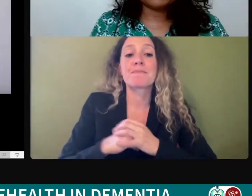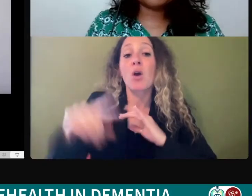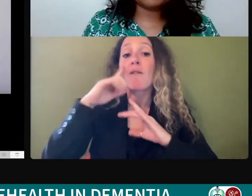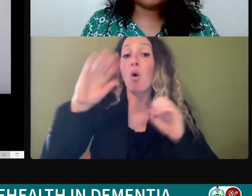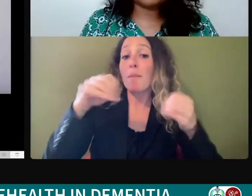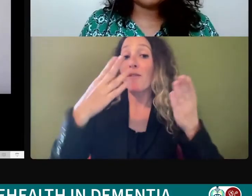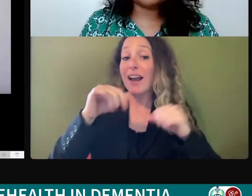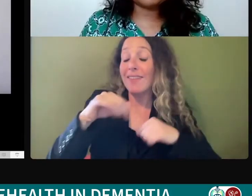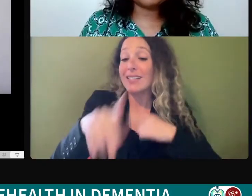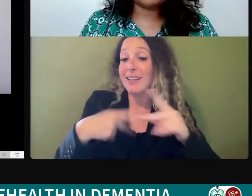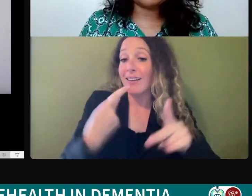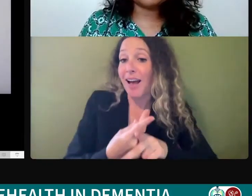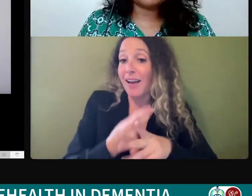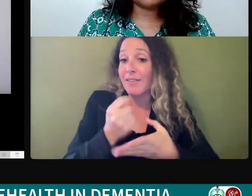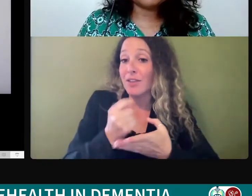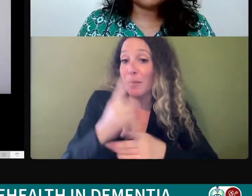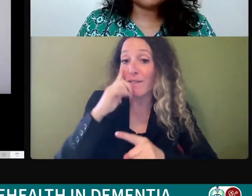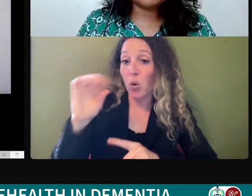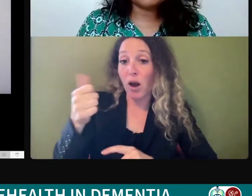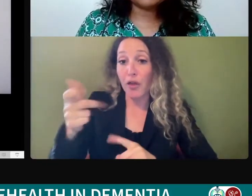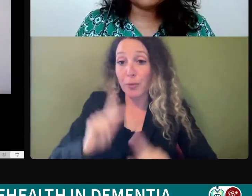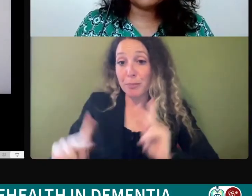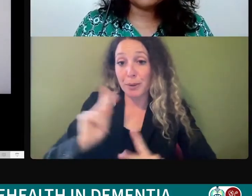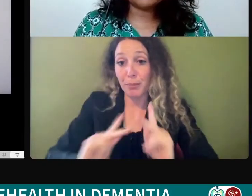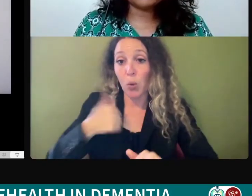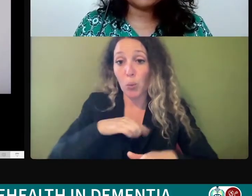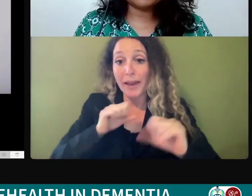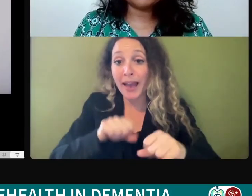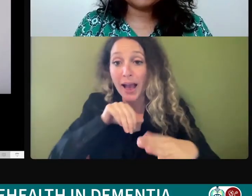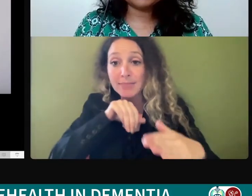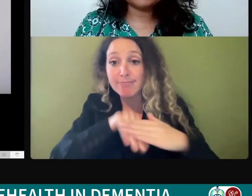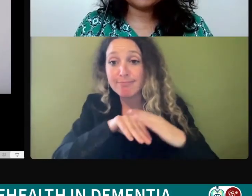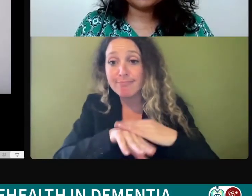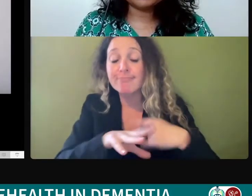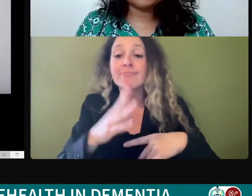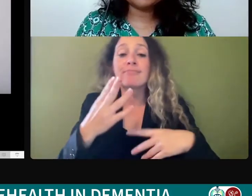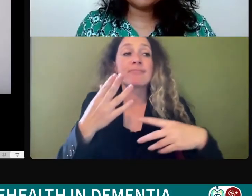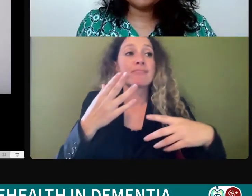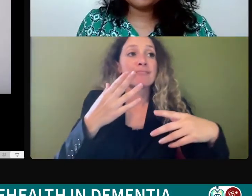to others. We can do those assessments remotely, which can be very helpful for